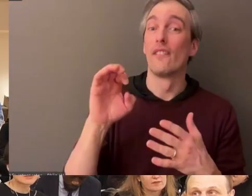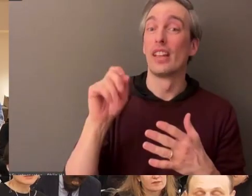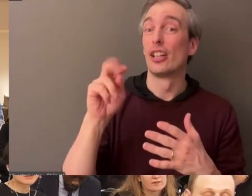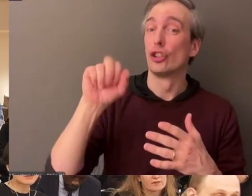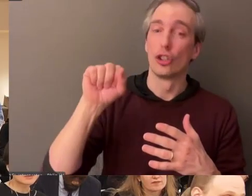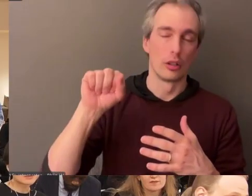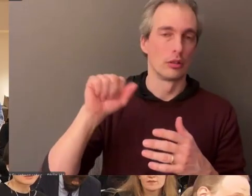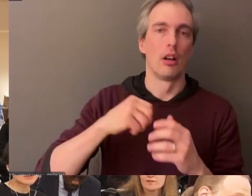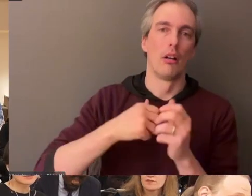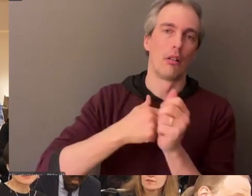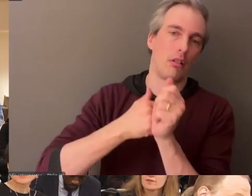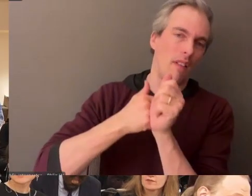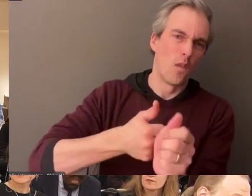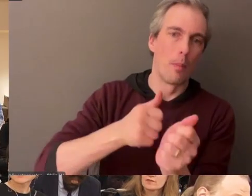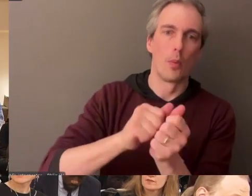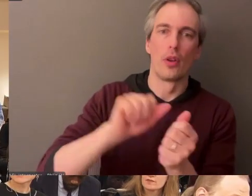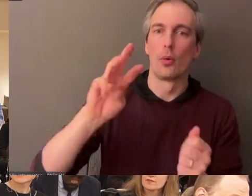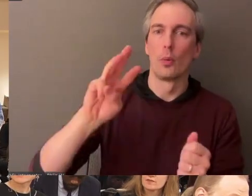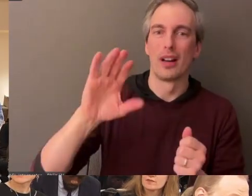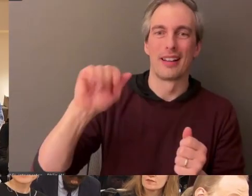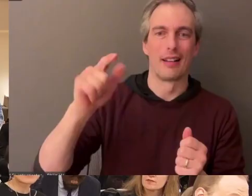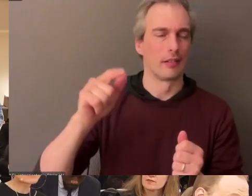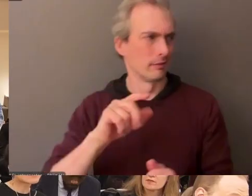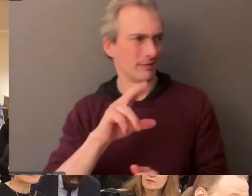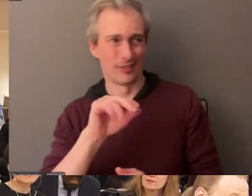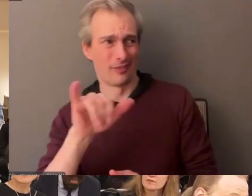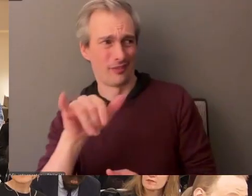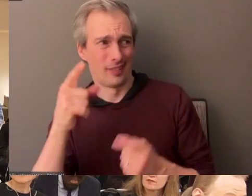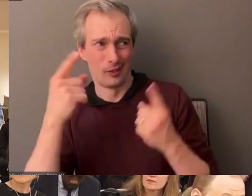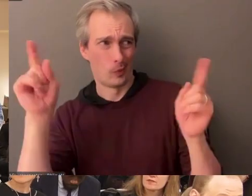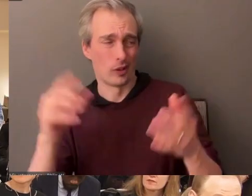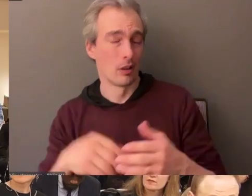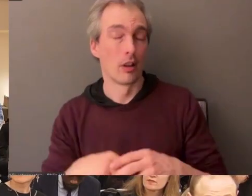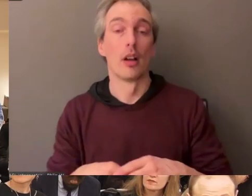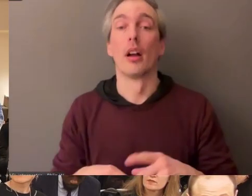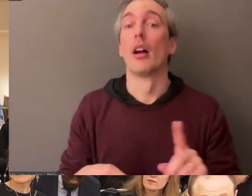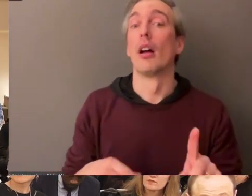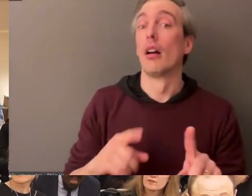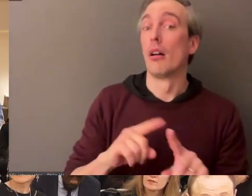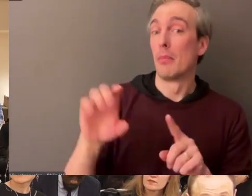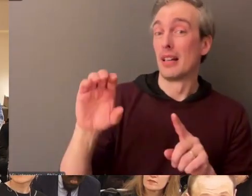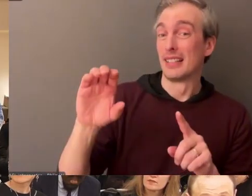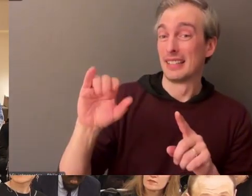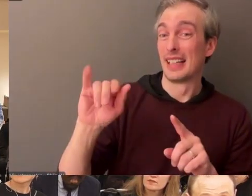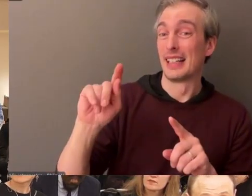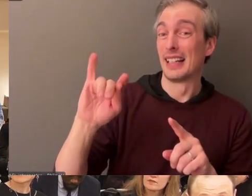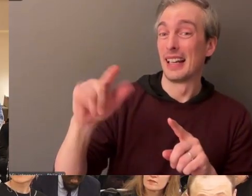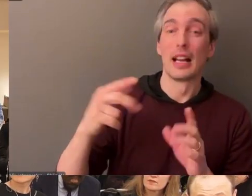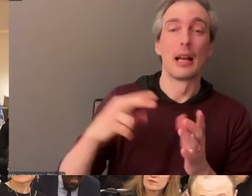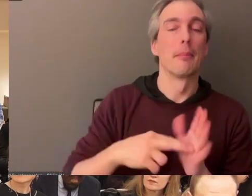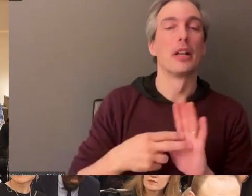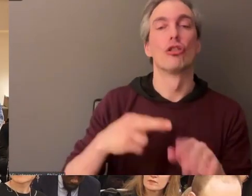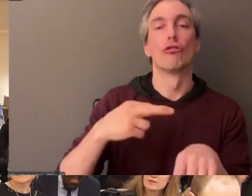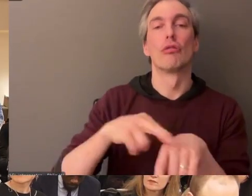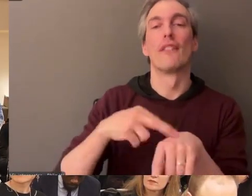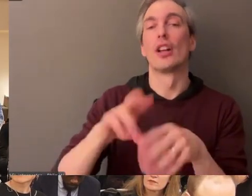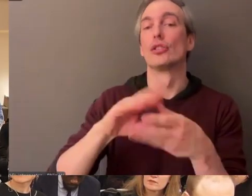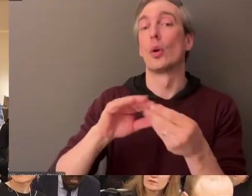No, that doesn't work. But then citing as in referencing a story to a previous story. New story, new acceptance criteria.